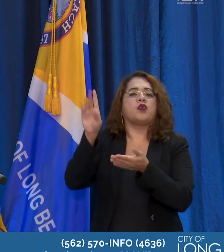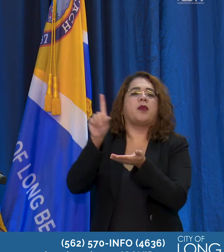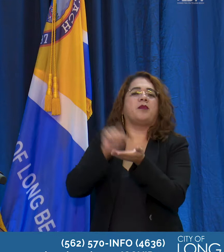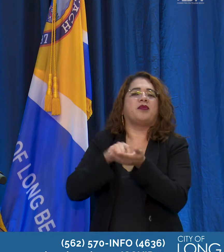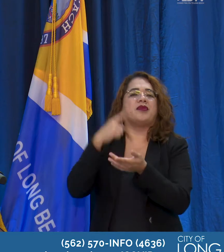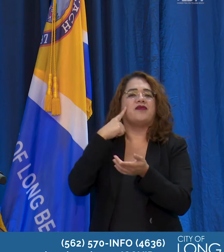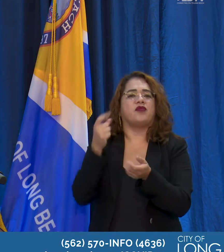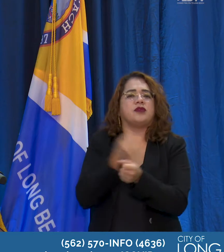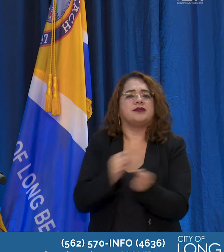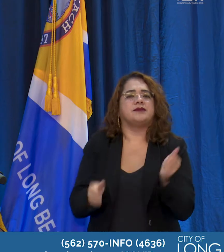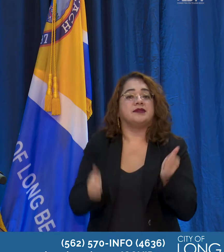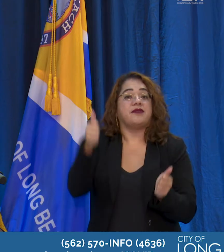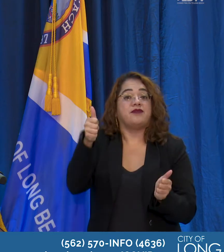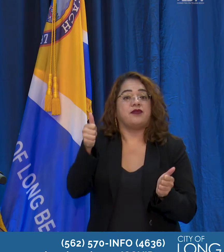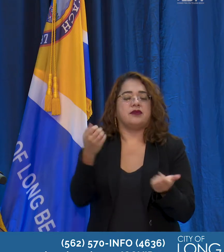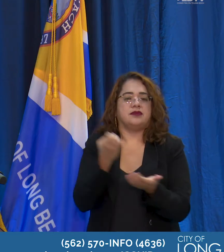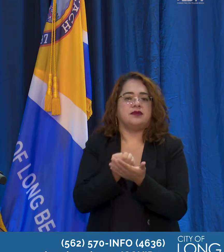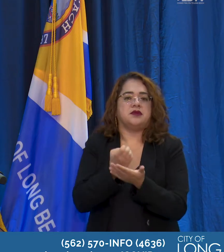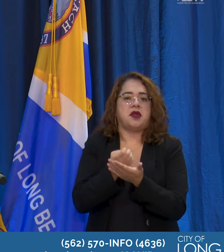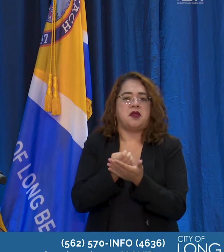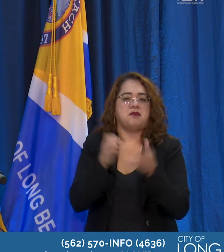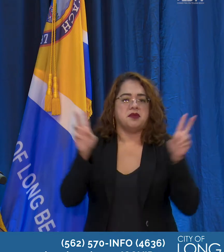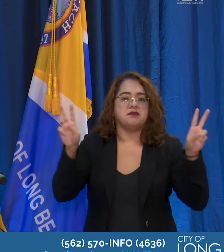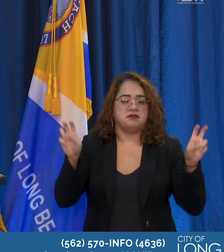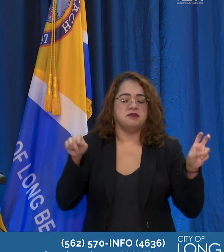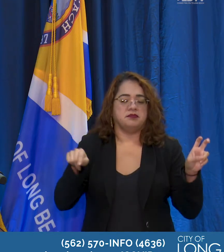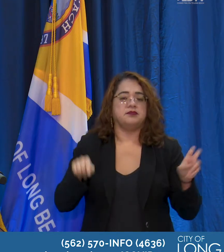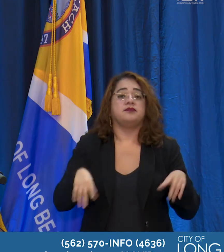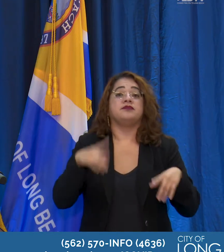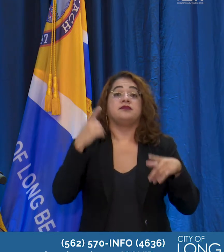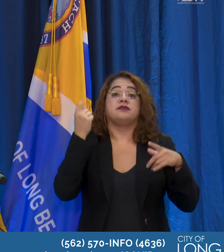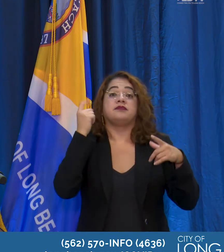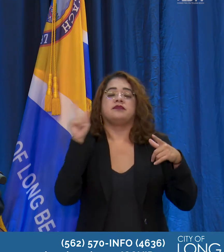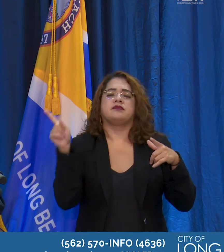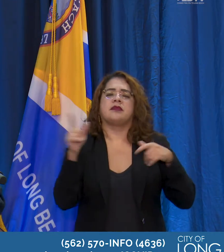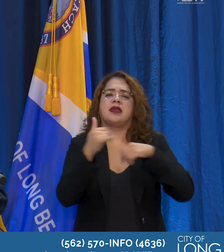really looks at all COVID-19 trends county by county across the state of